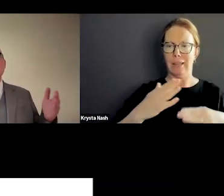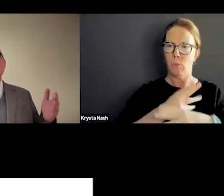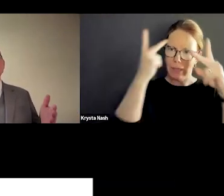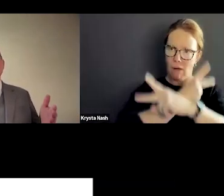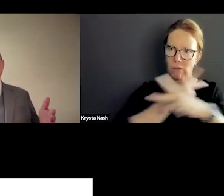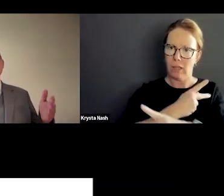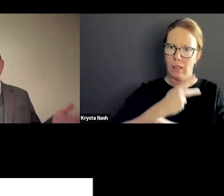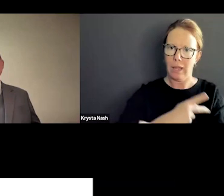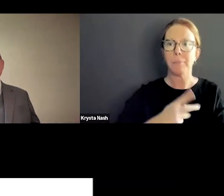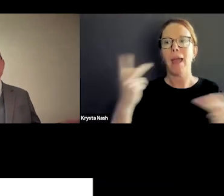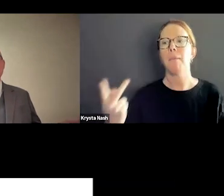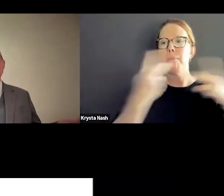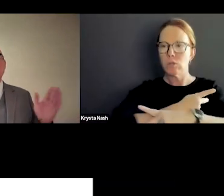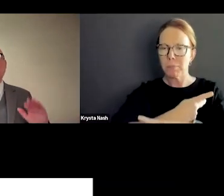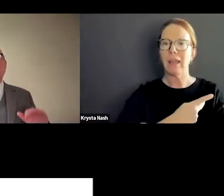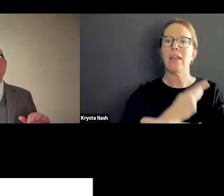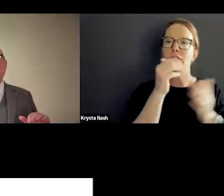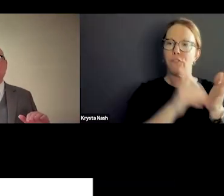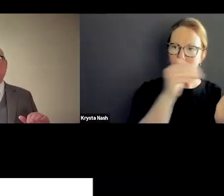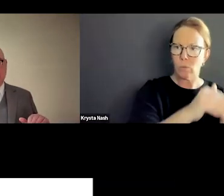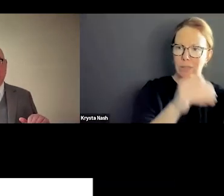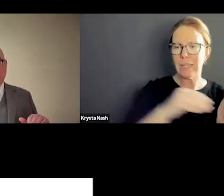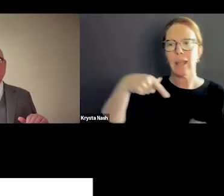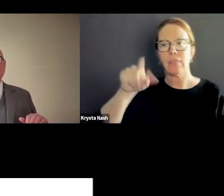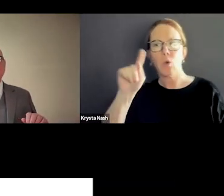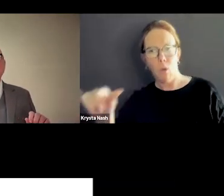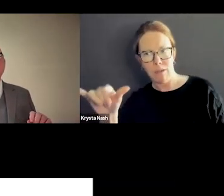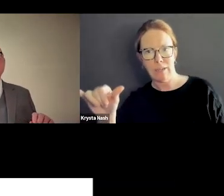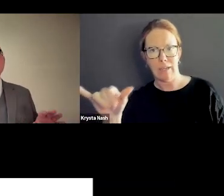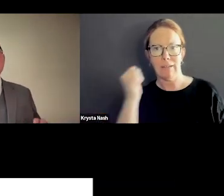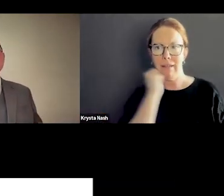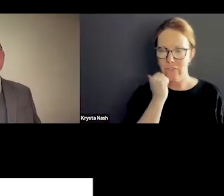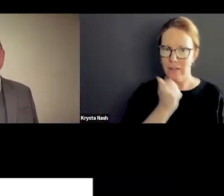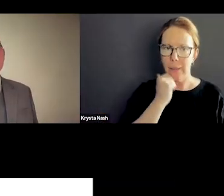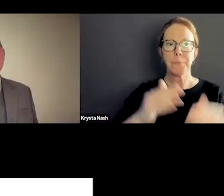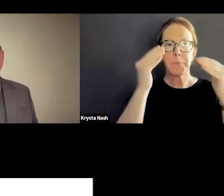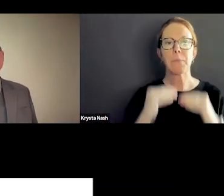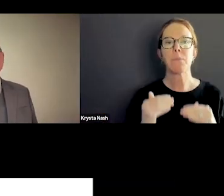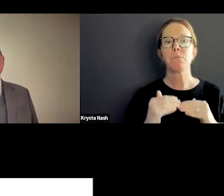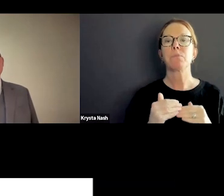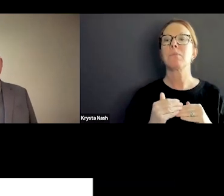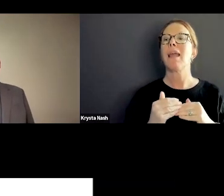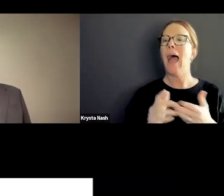by multiplying the frequency item by the quantity item per day. Then we asked about their amount wagered.